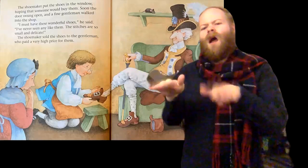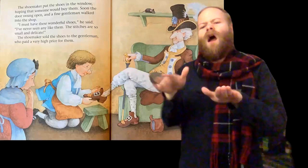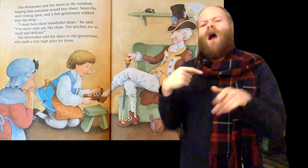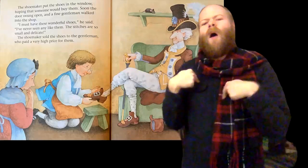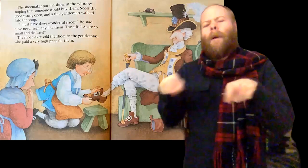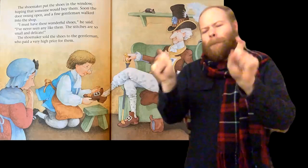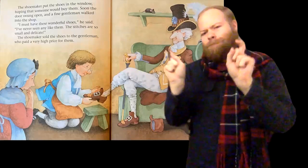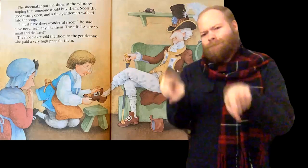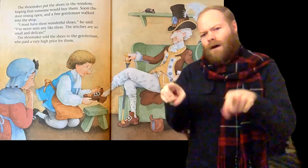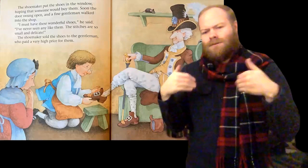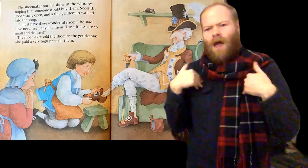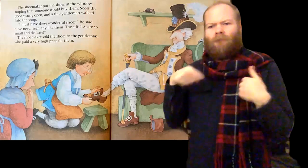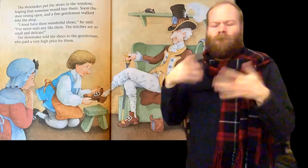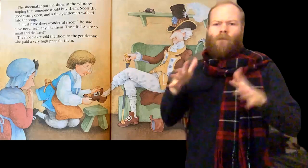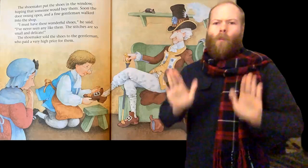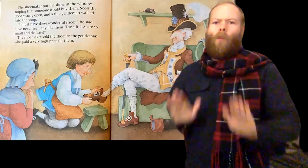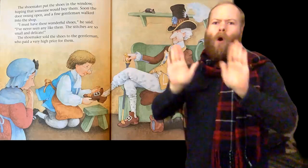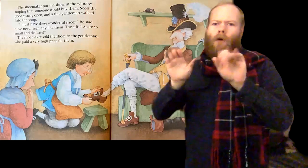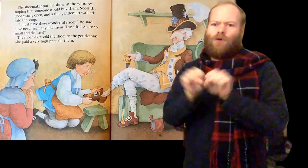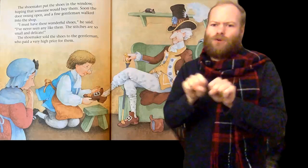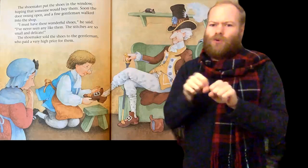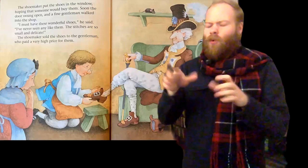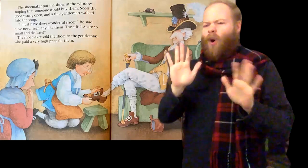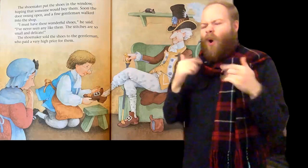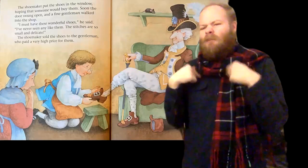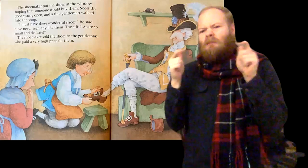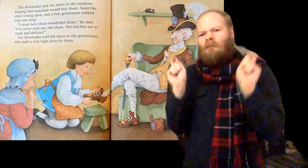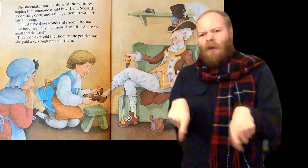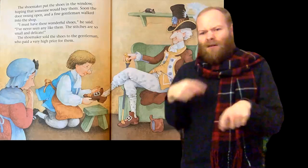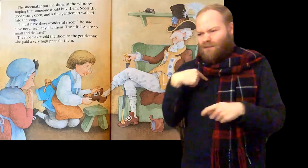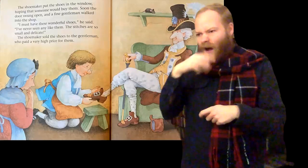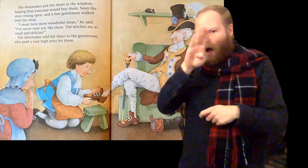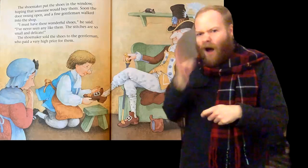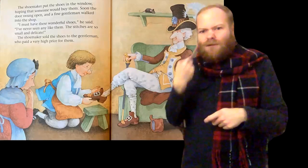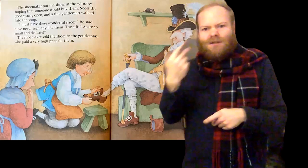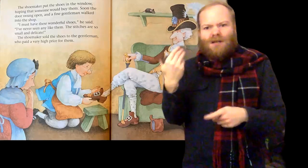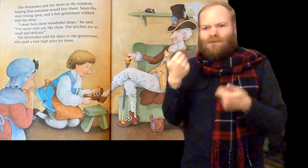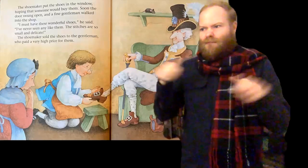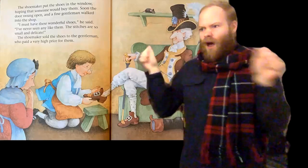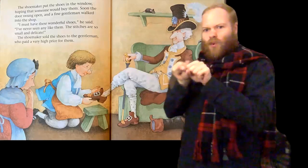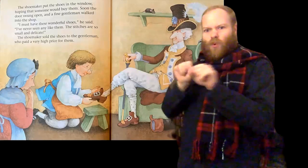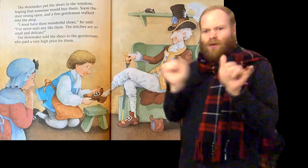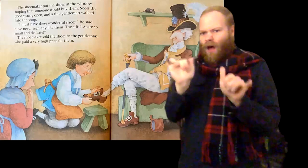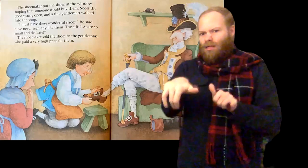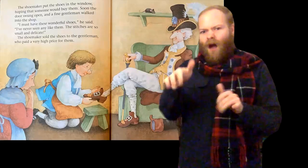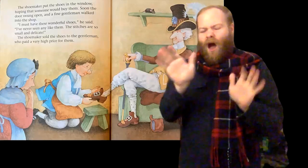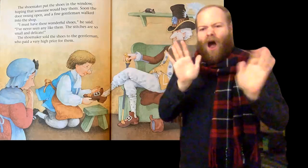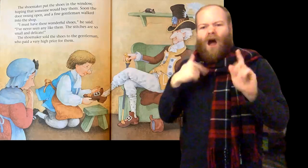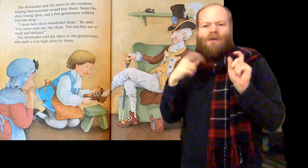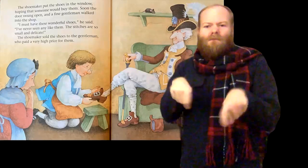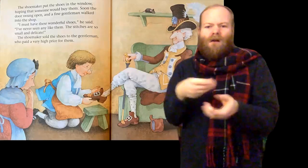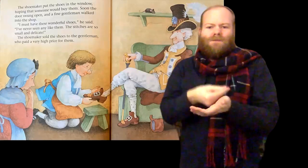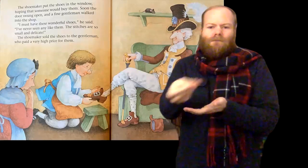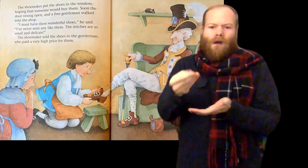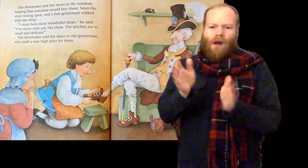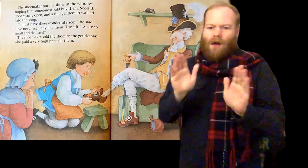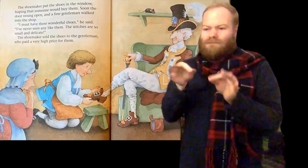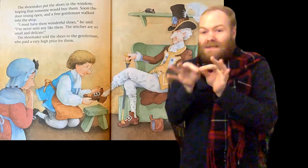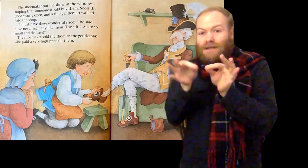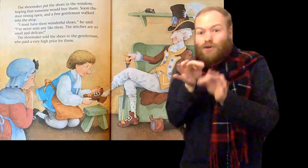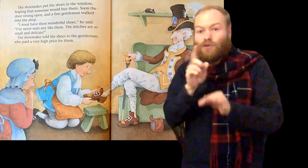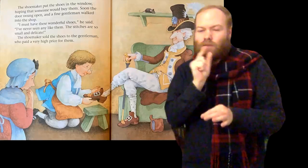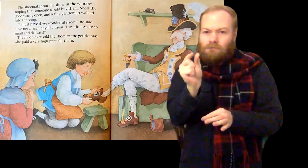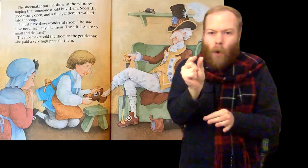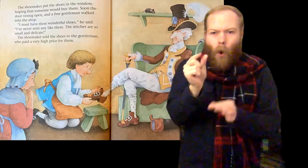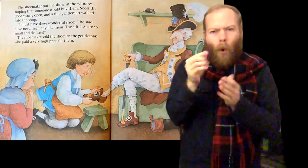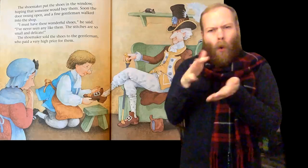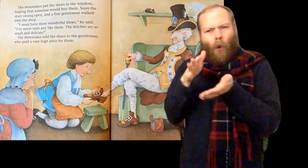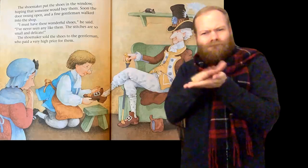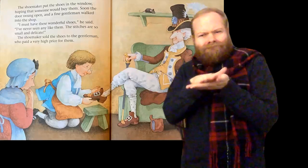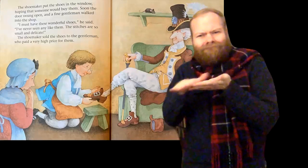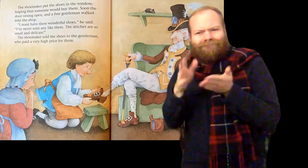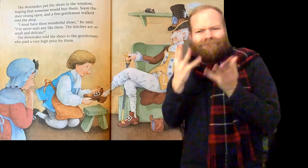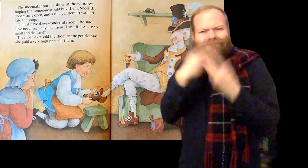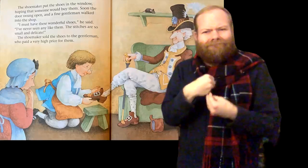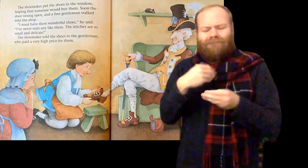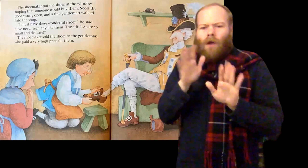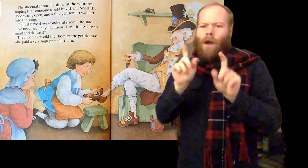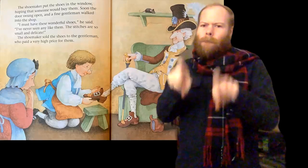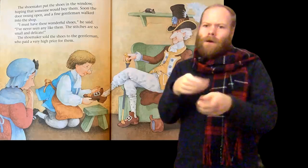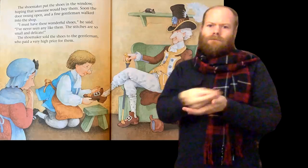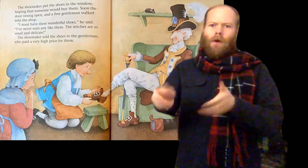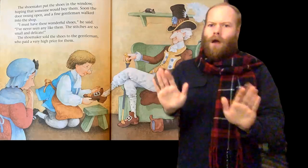“I must have these wonderful shoes,” he said. “I’ve never seen any like them. The stitches are so small and delicate!”